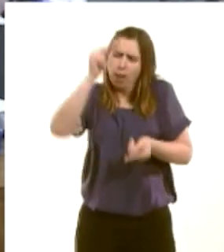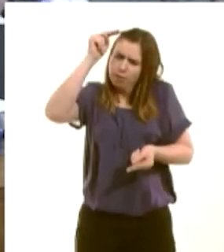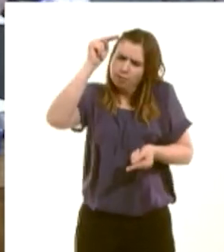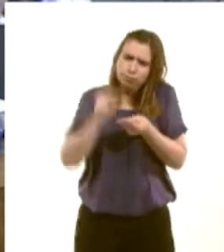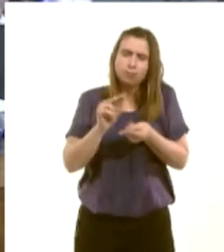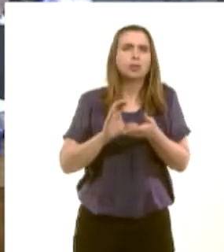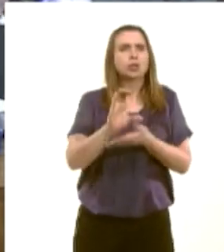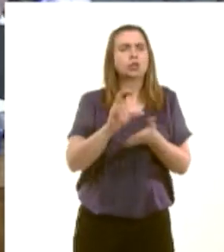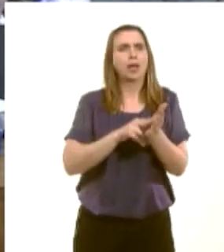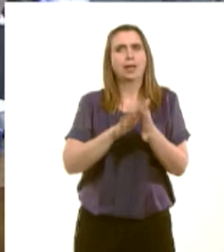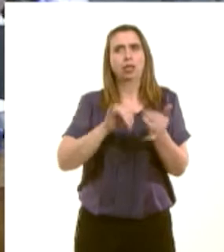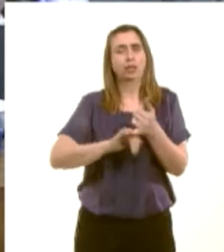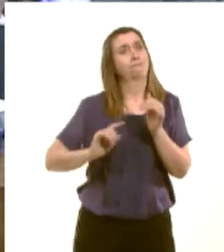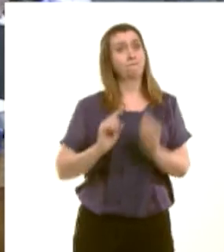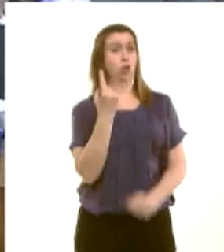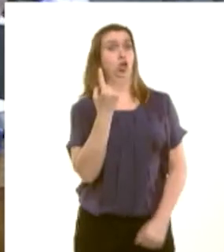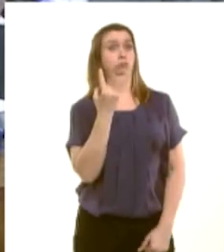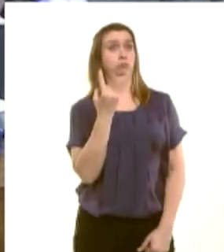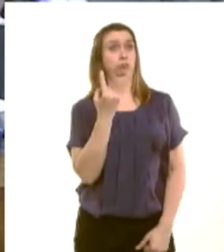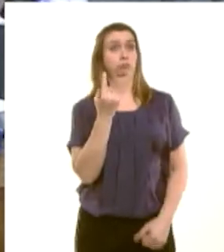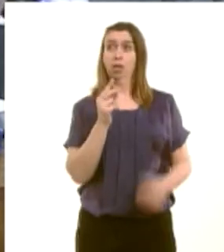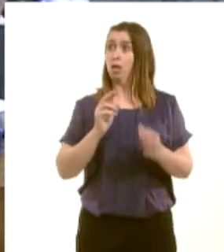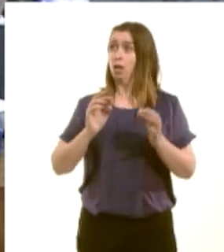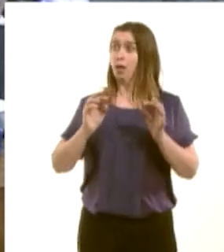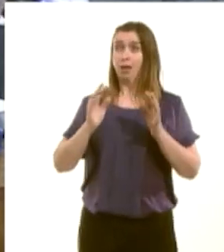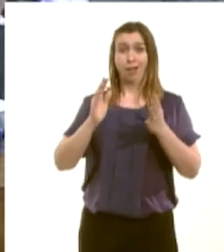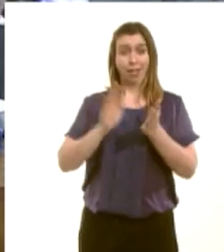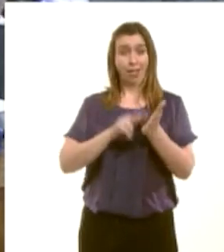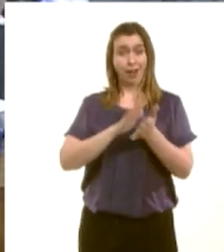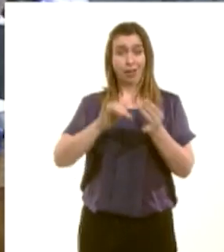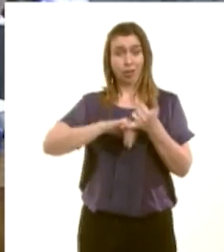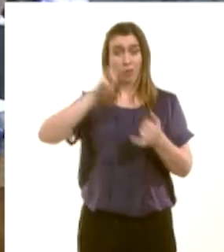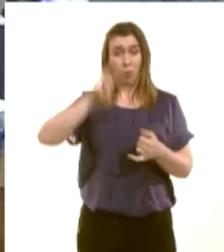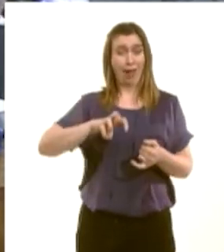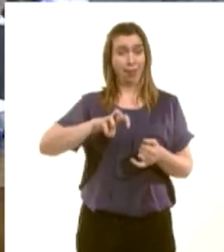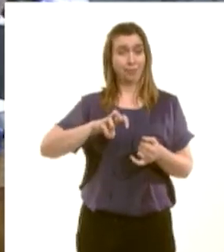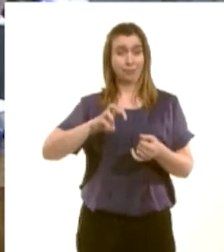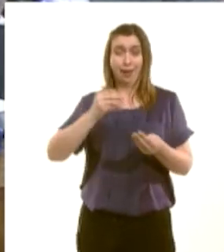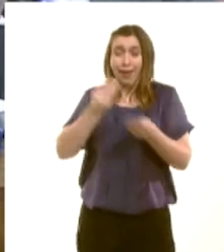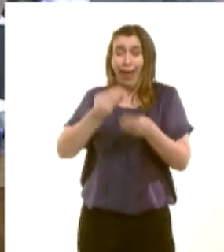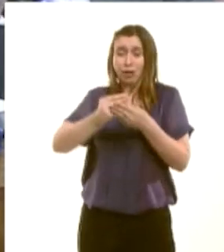Minister has ever delivered to a national health service. Do you regret the record-breaking